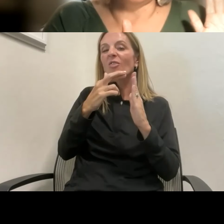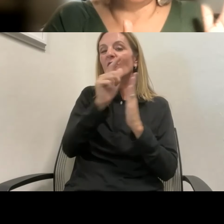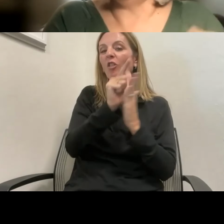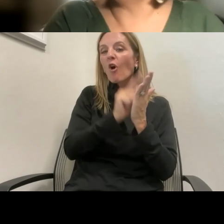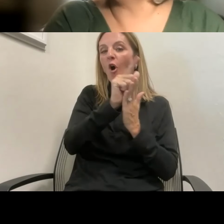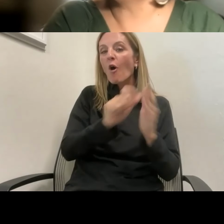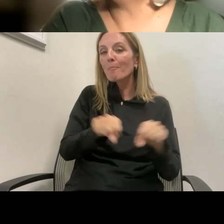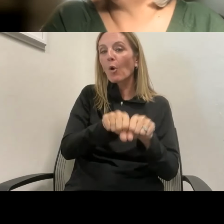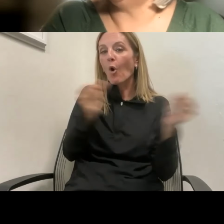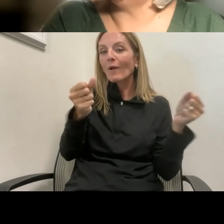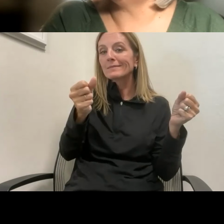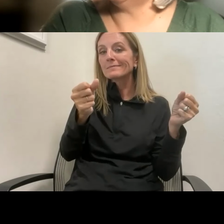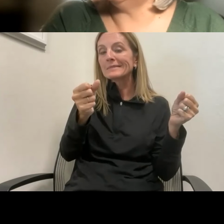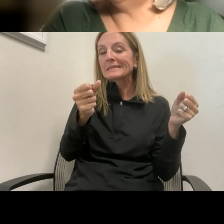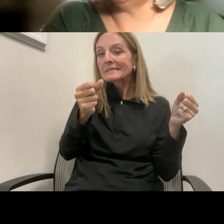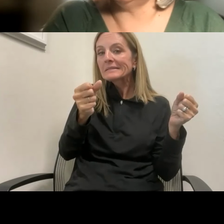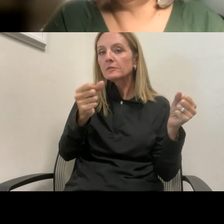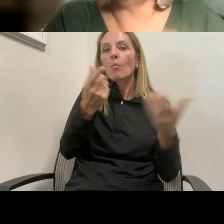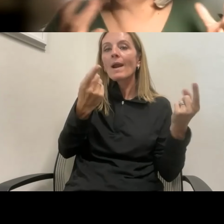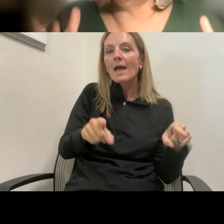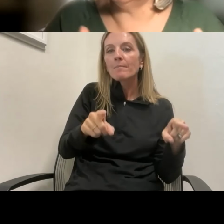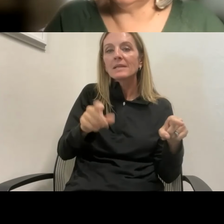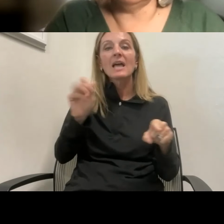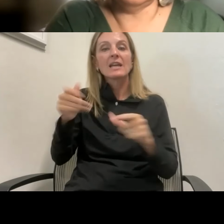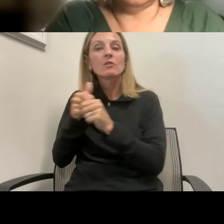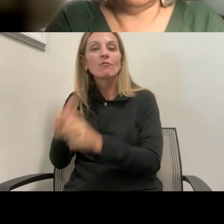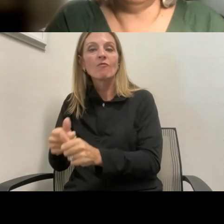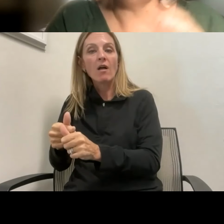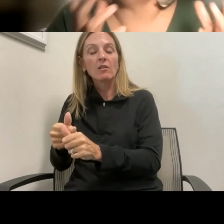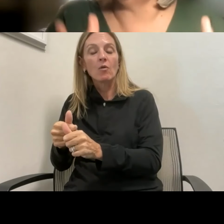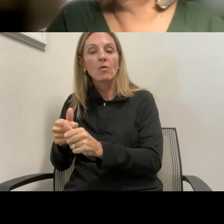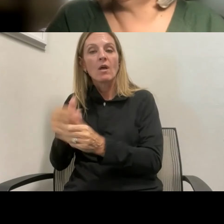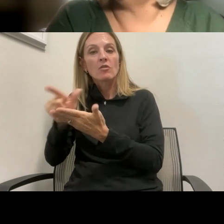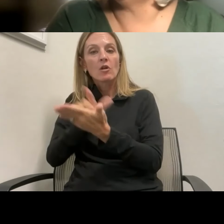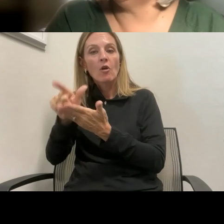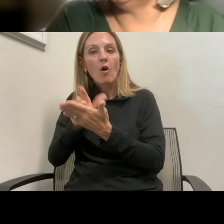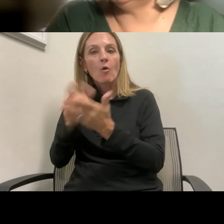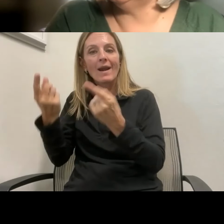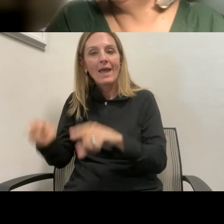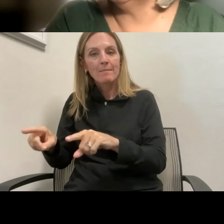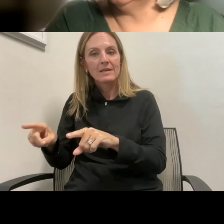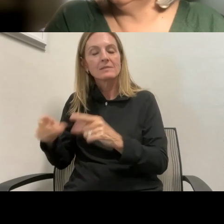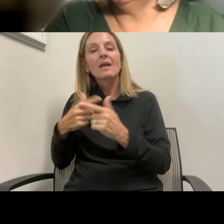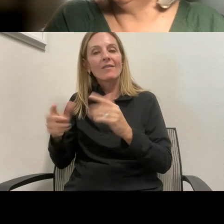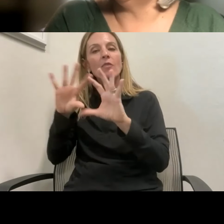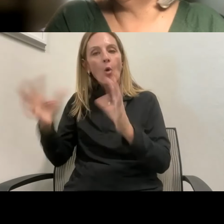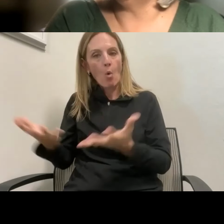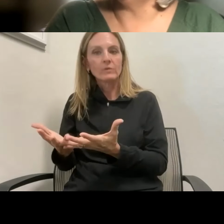when we live up to our laws yeah and that feeling and that wholeness comes to be. And so the more